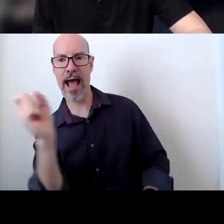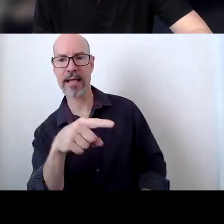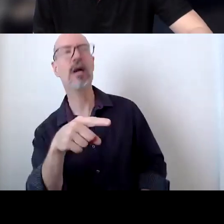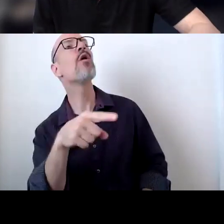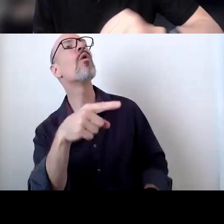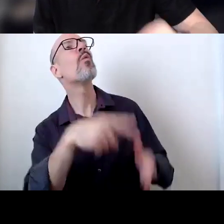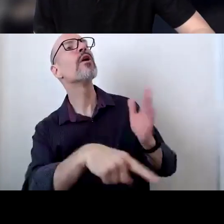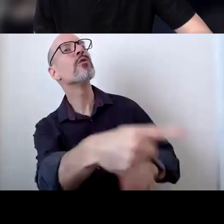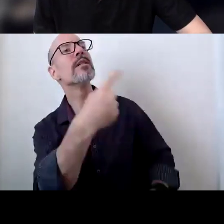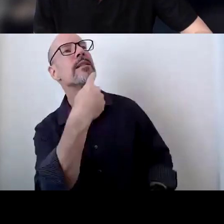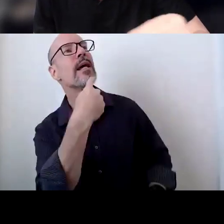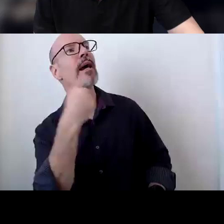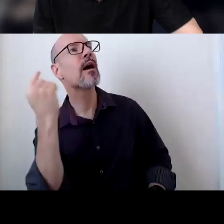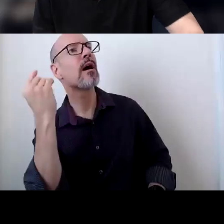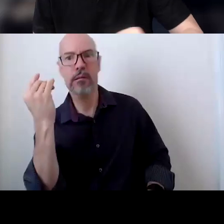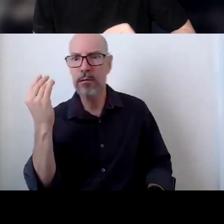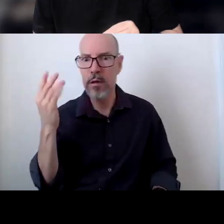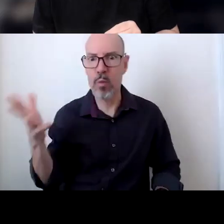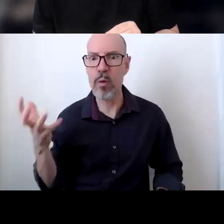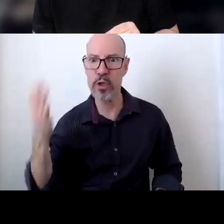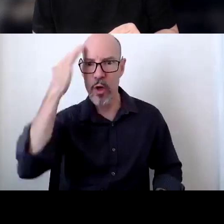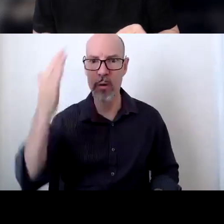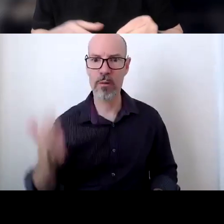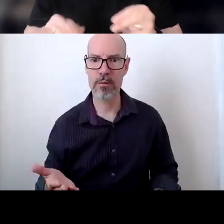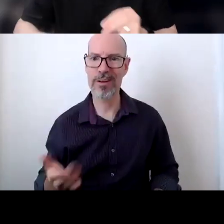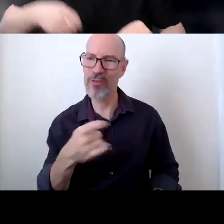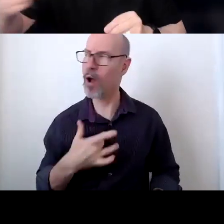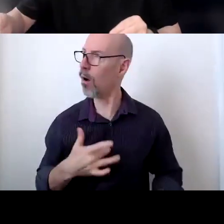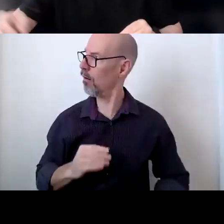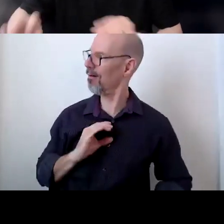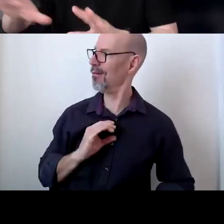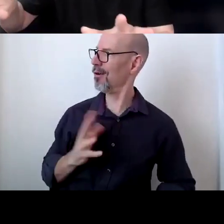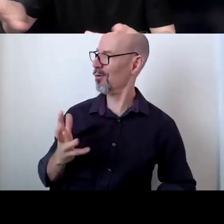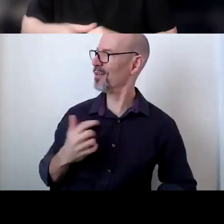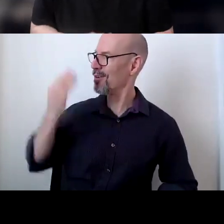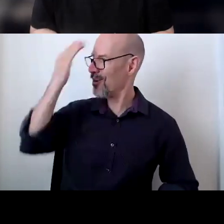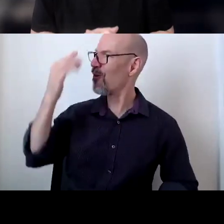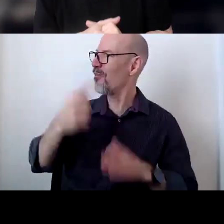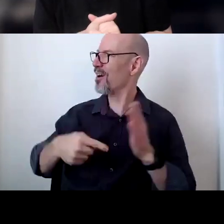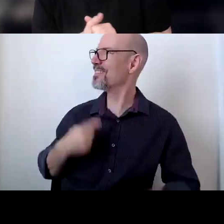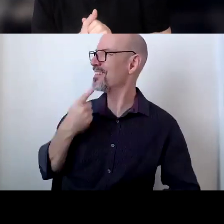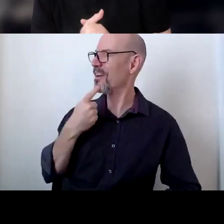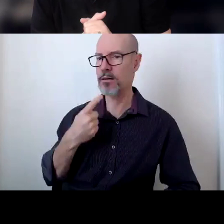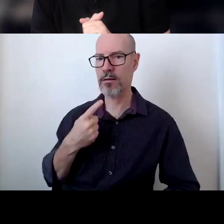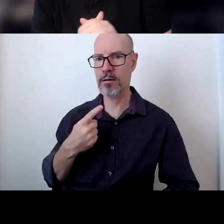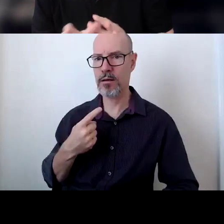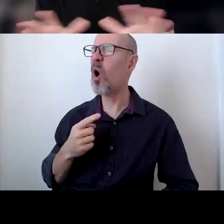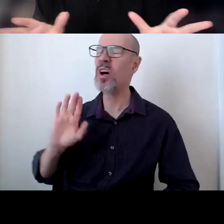asking you because -- and you should be flattered by this. They're asking you because they want to understand you. For you to then respond, it's